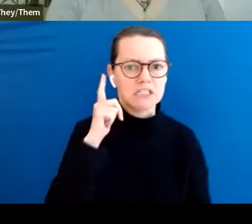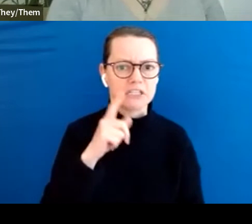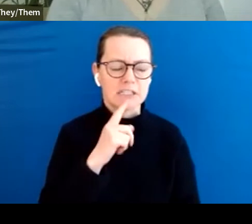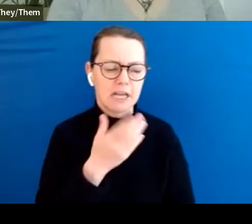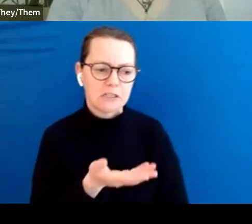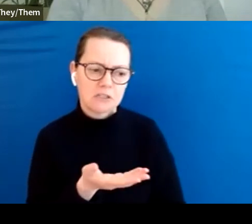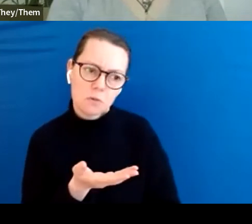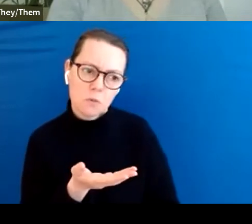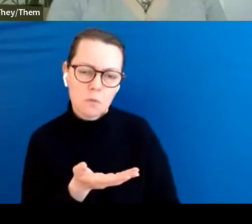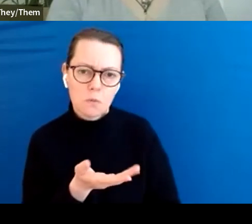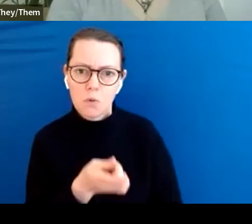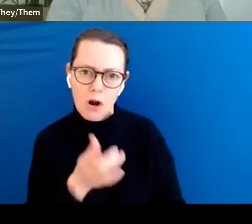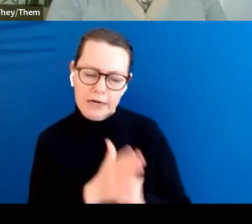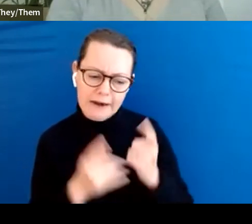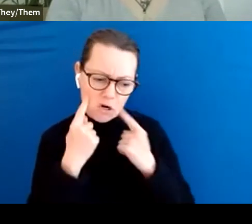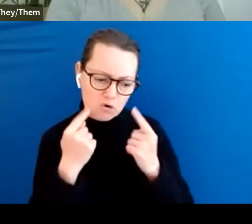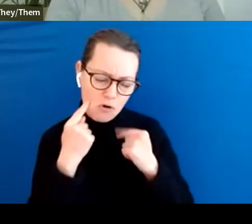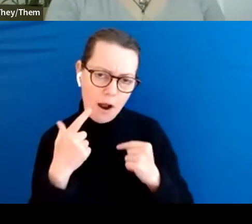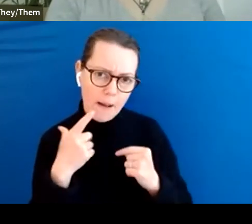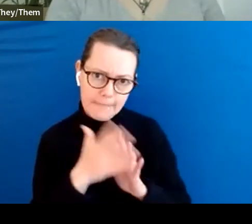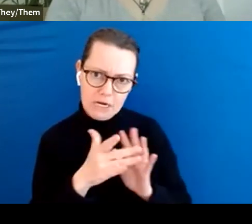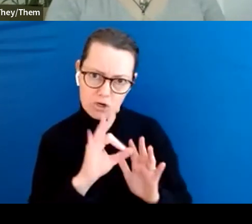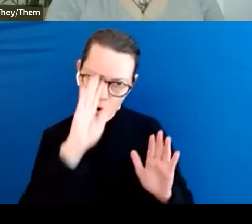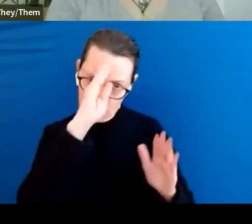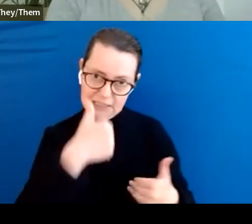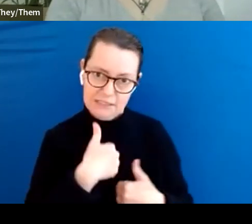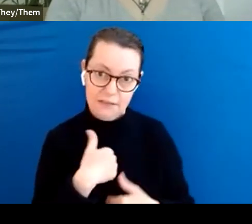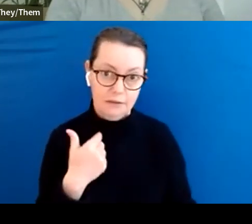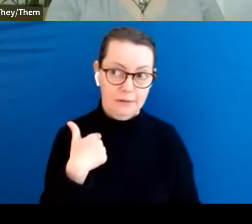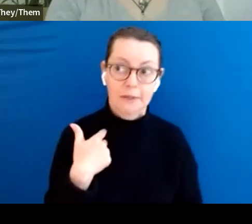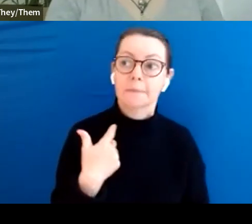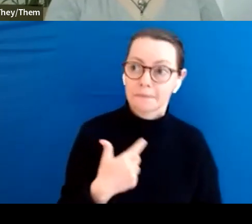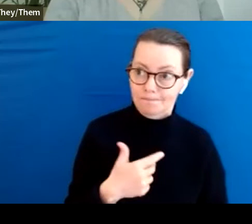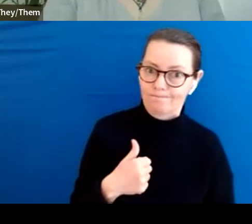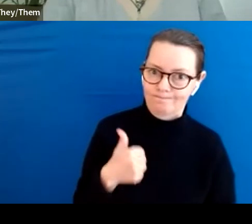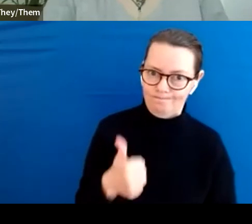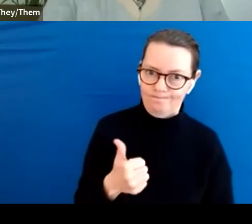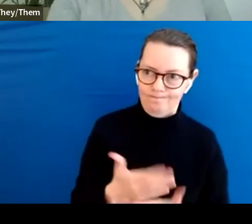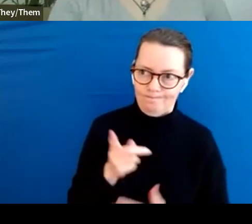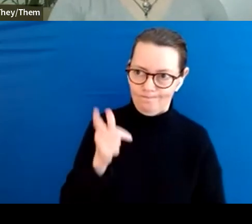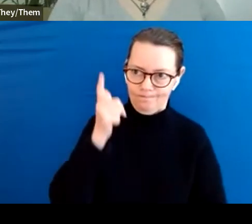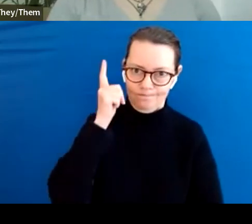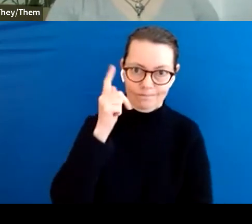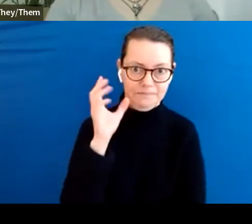was they never saw me cry so I must not be able to stick but that's for another day.